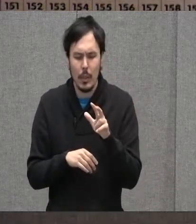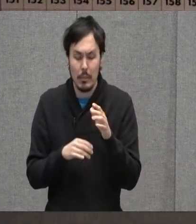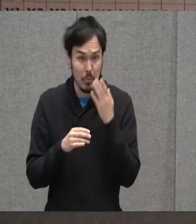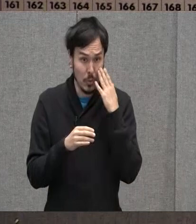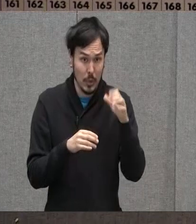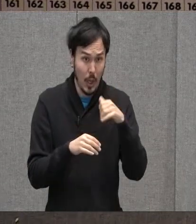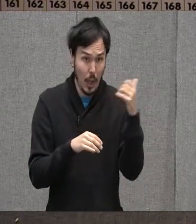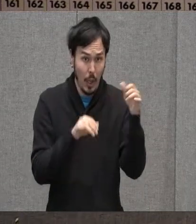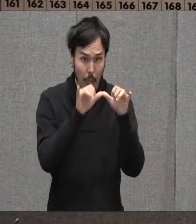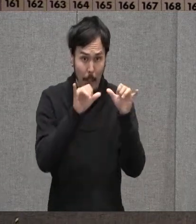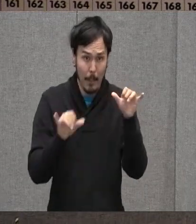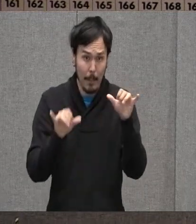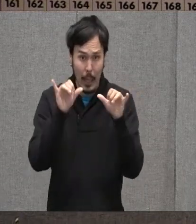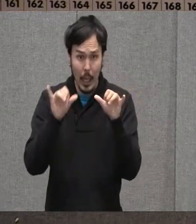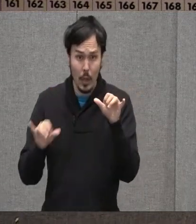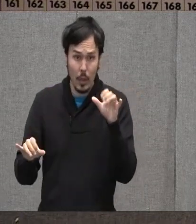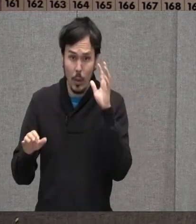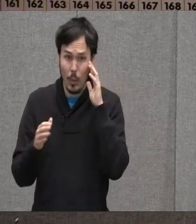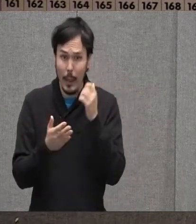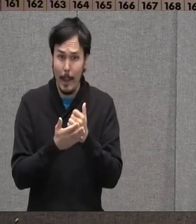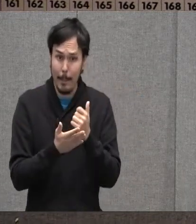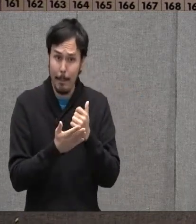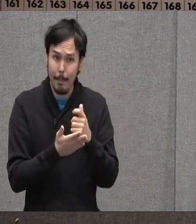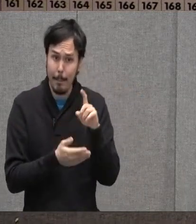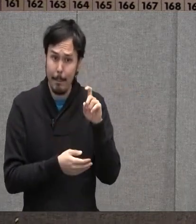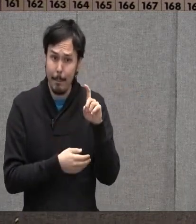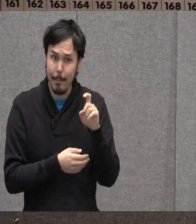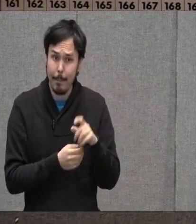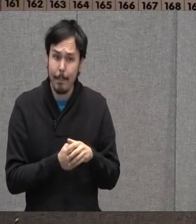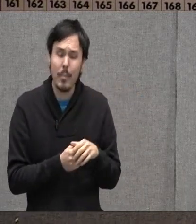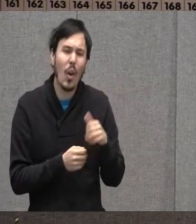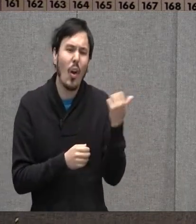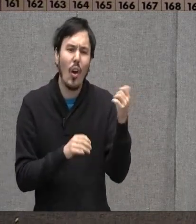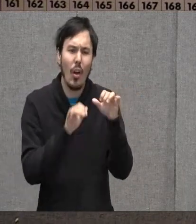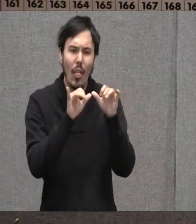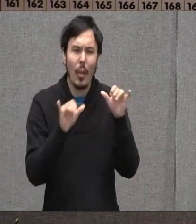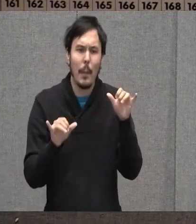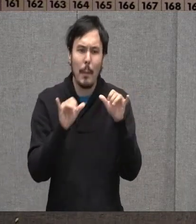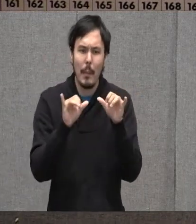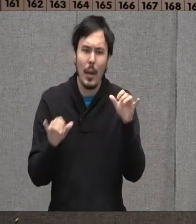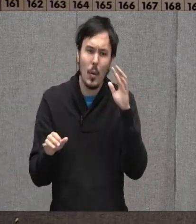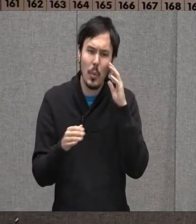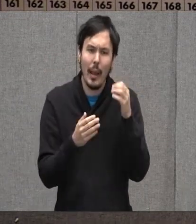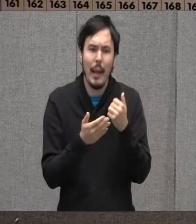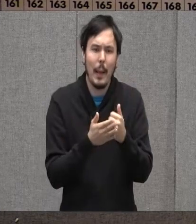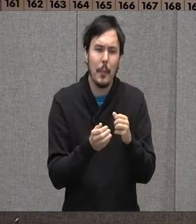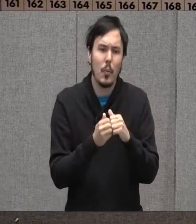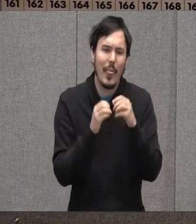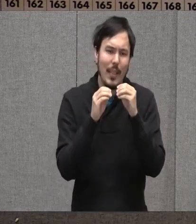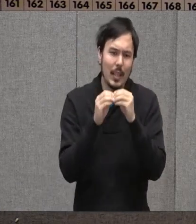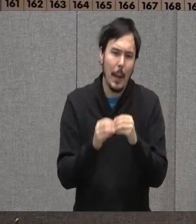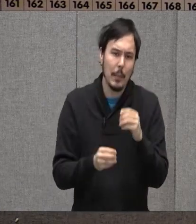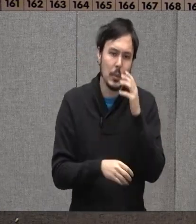that would help us to see that? What other pattern is happening with the numbers?